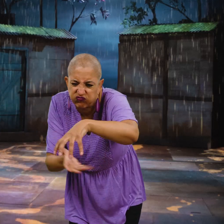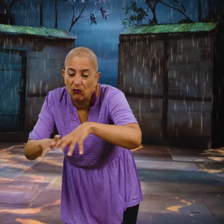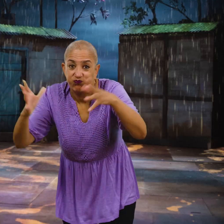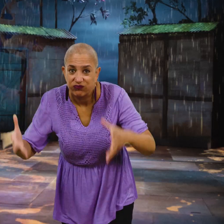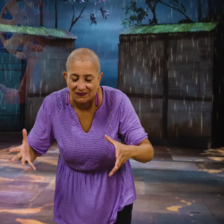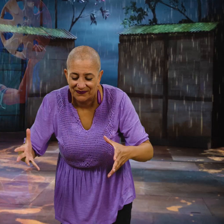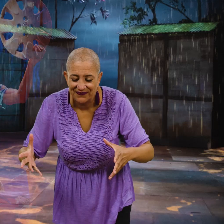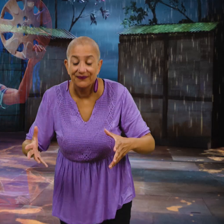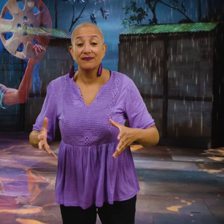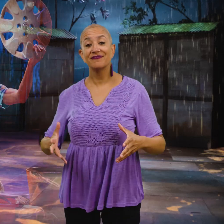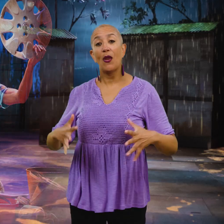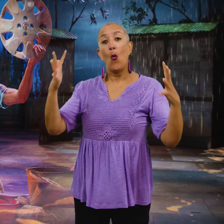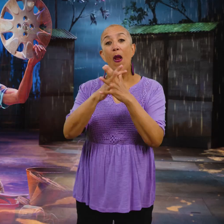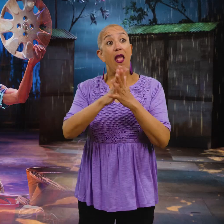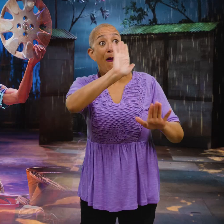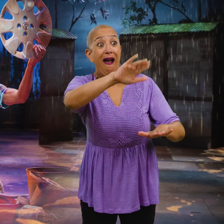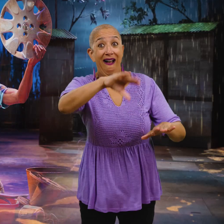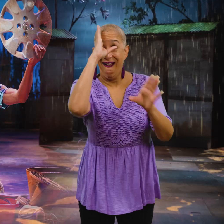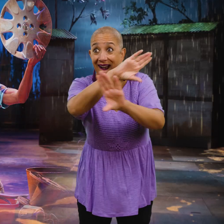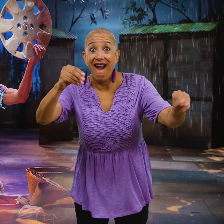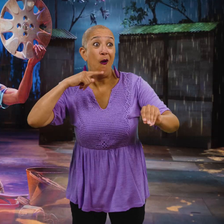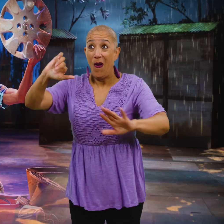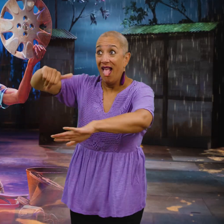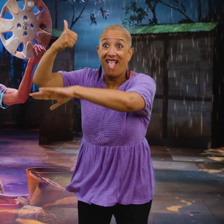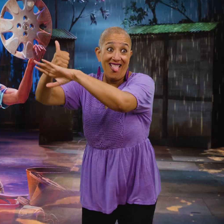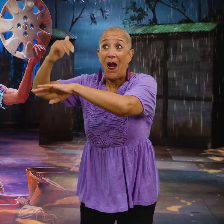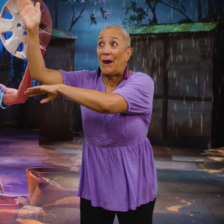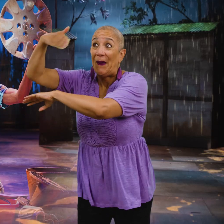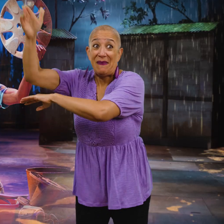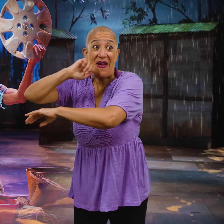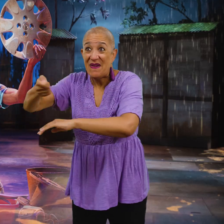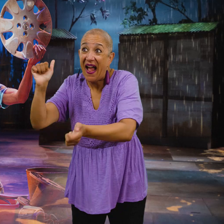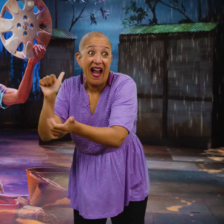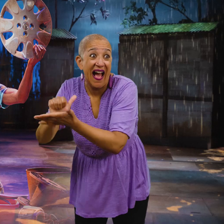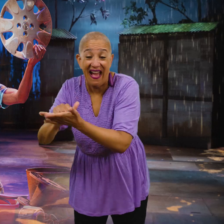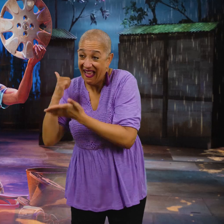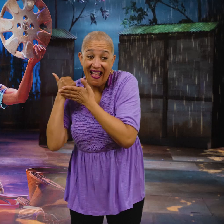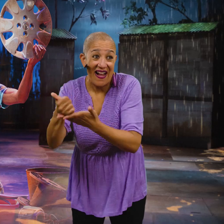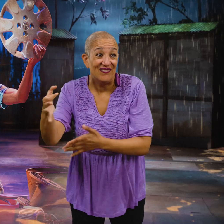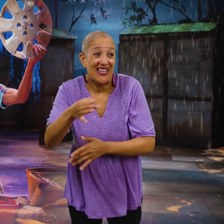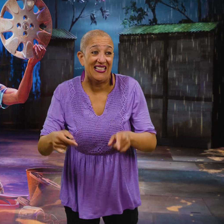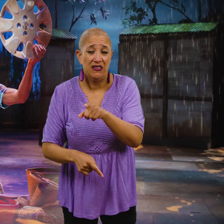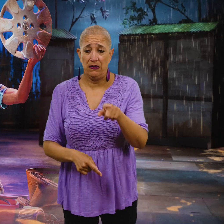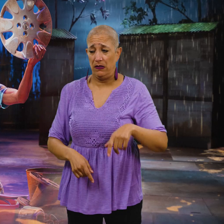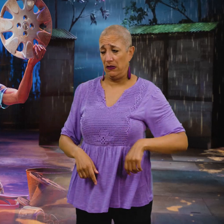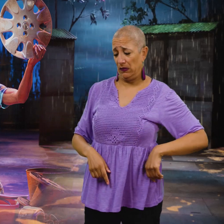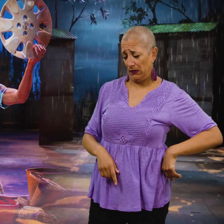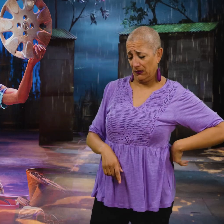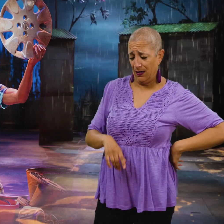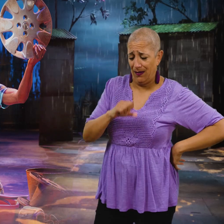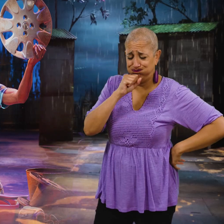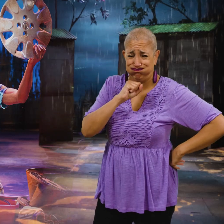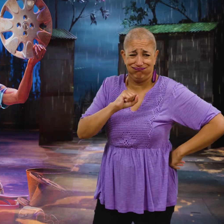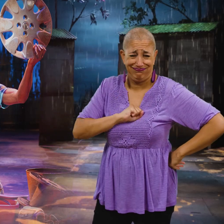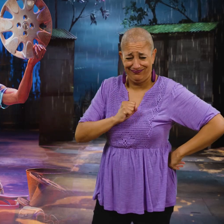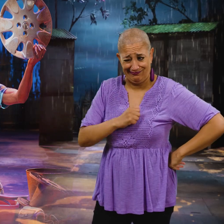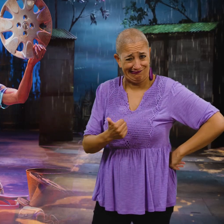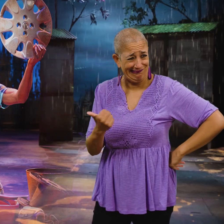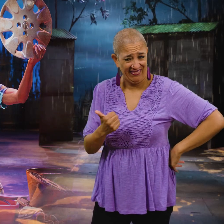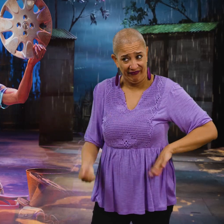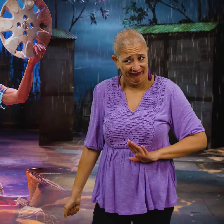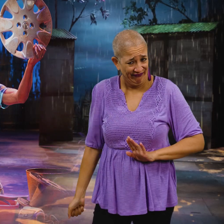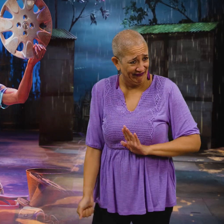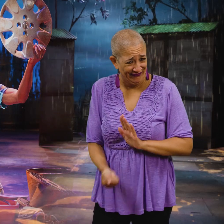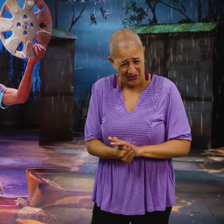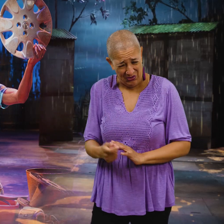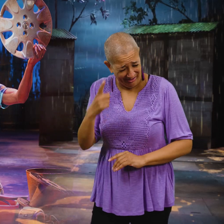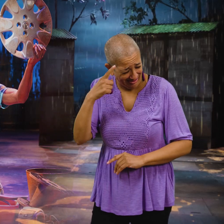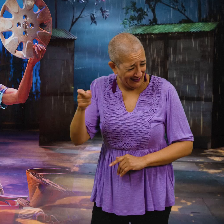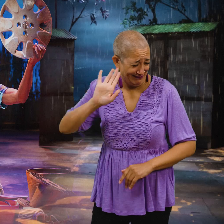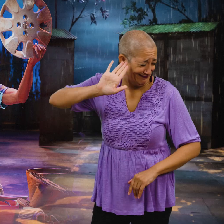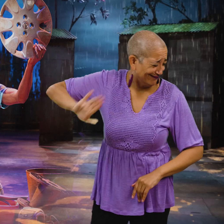the villagers laugh at him and call him foolish.